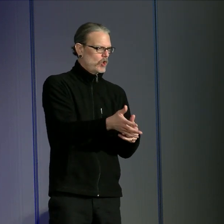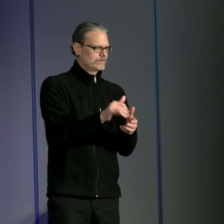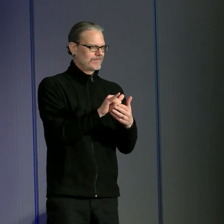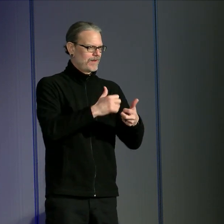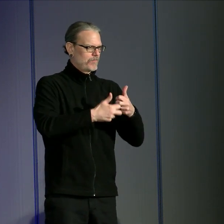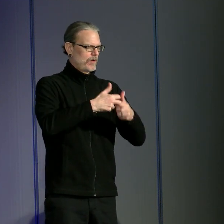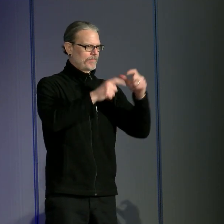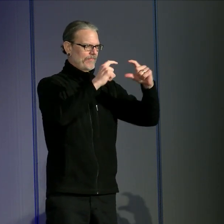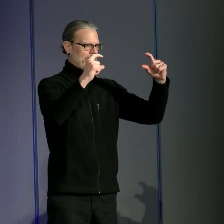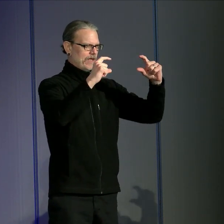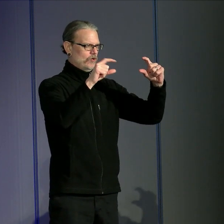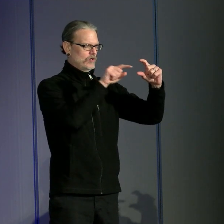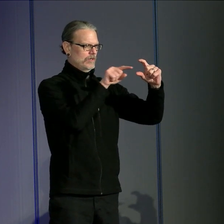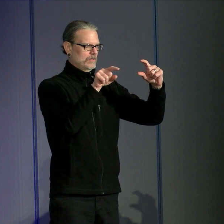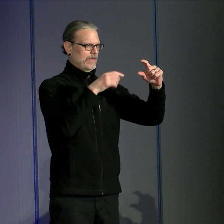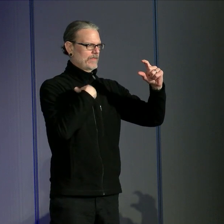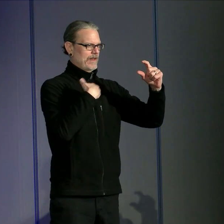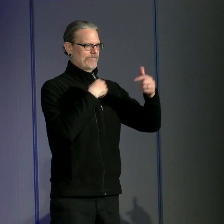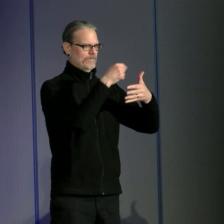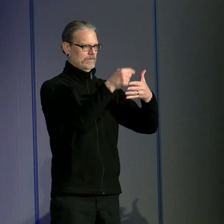And here are the examples here.